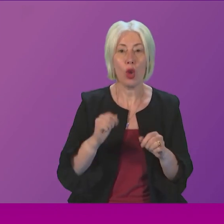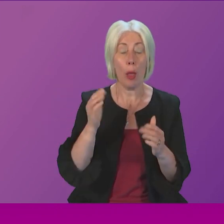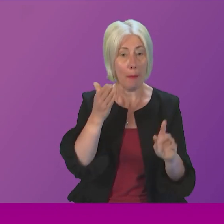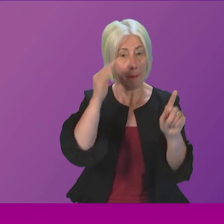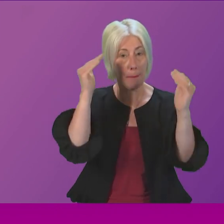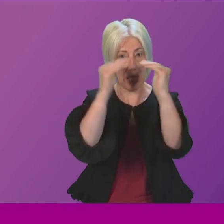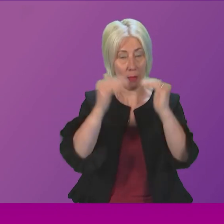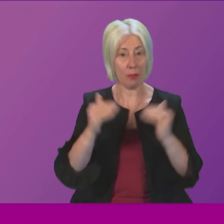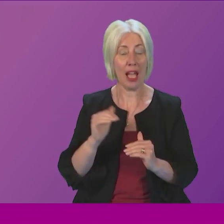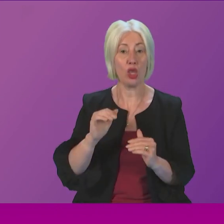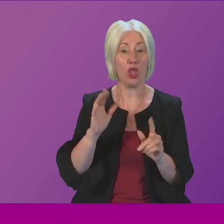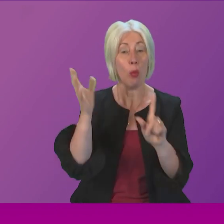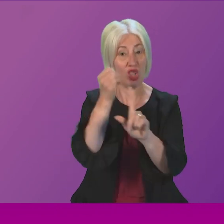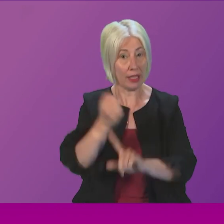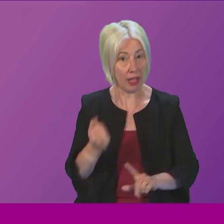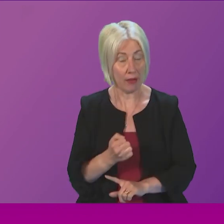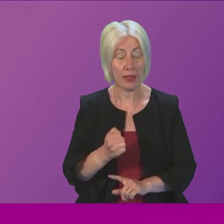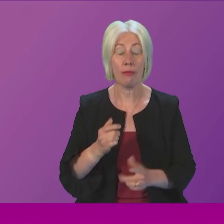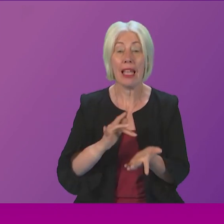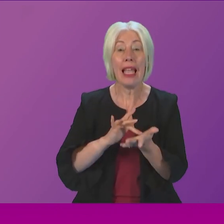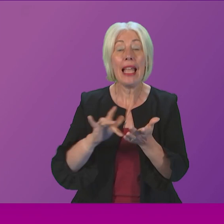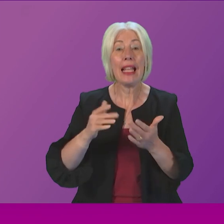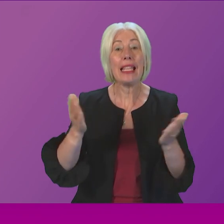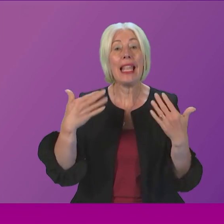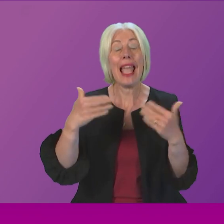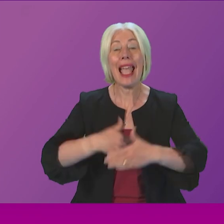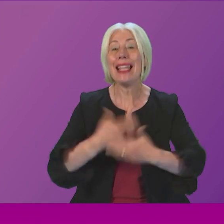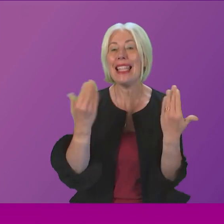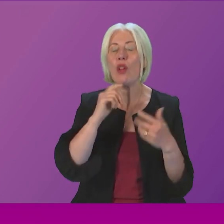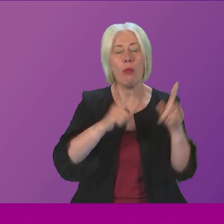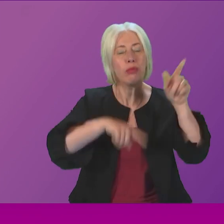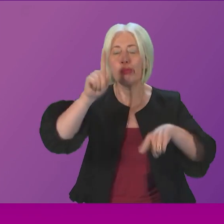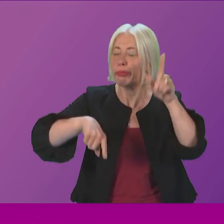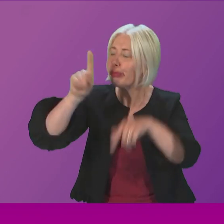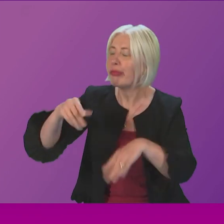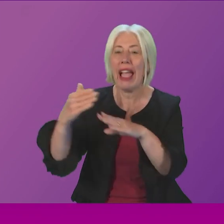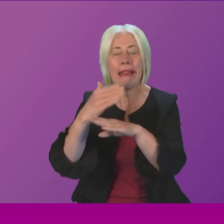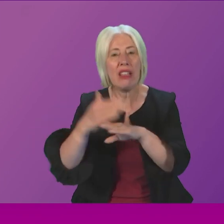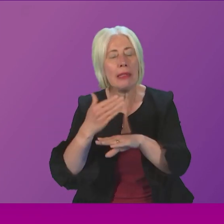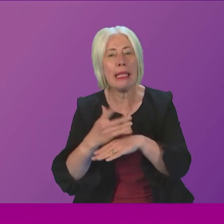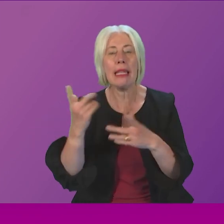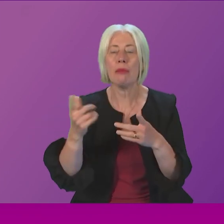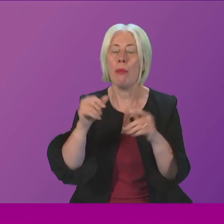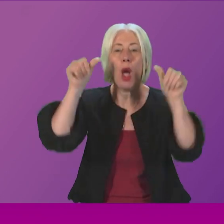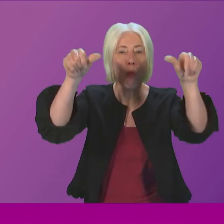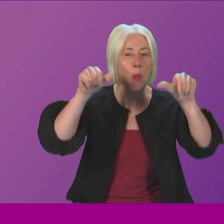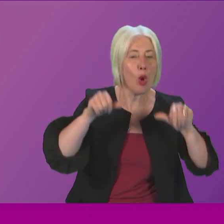This year, clean air day will see a variety of activity taking place, from poster competitions